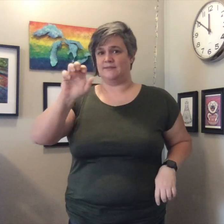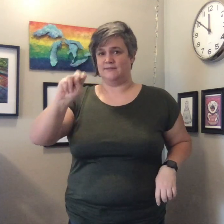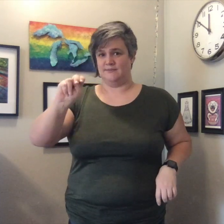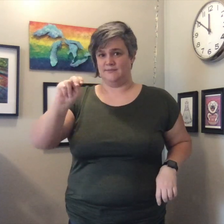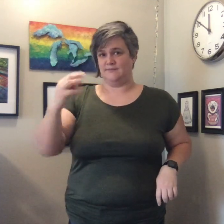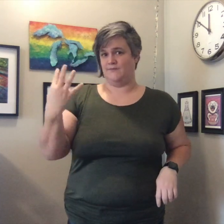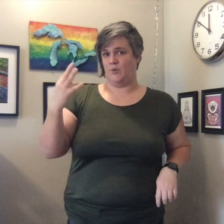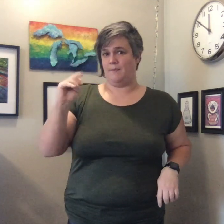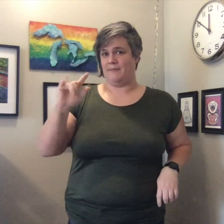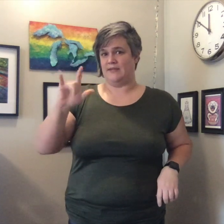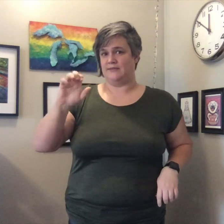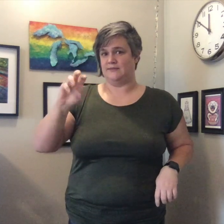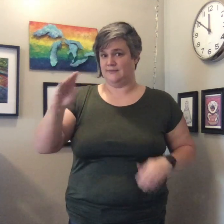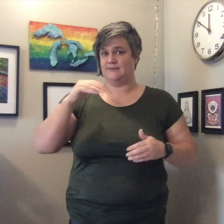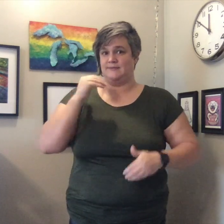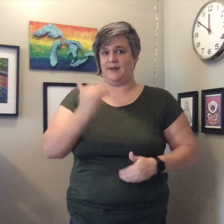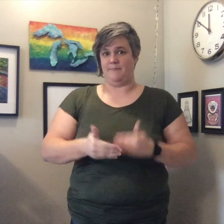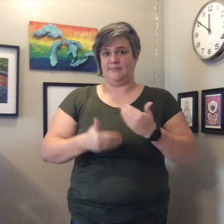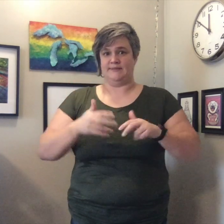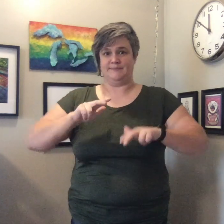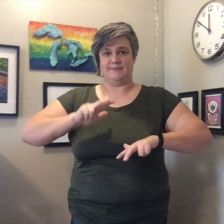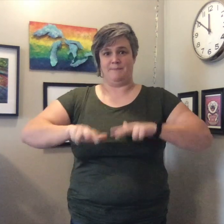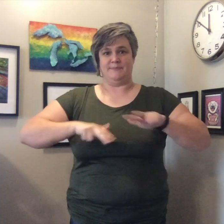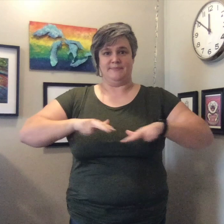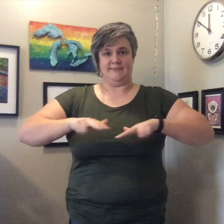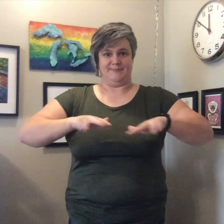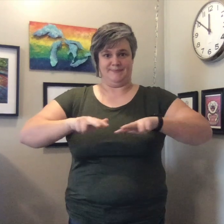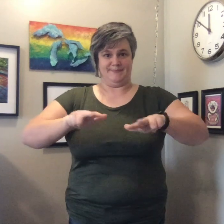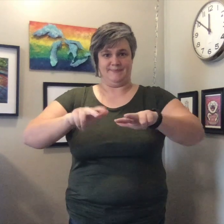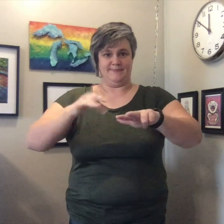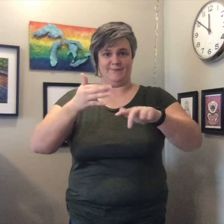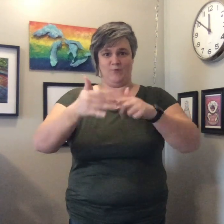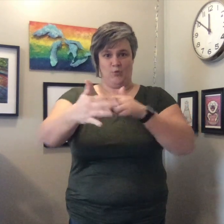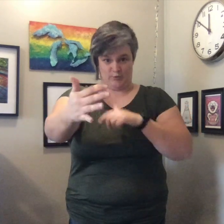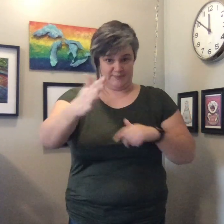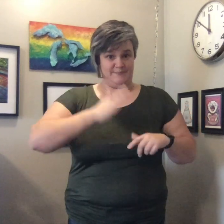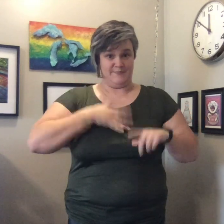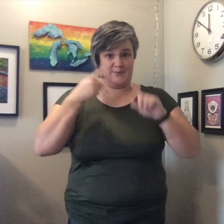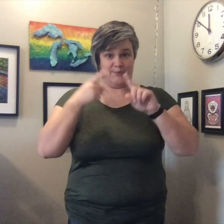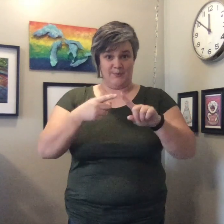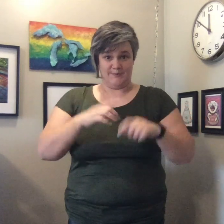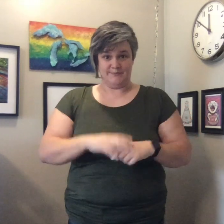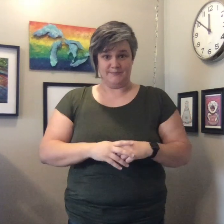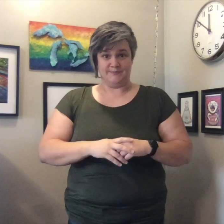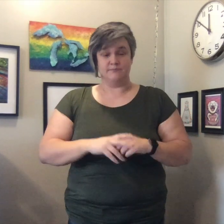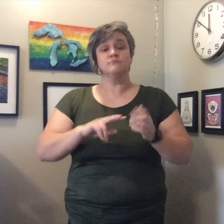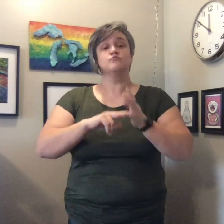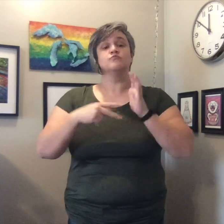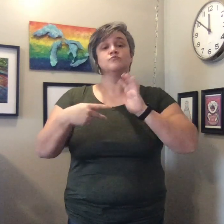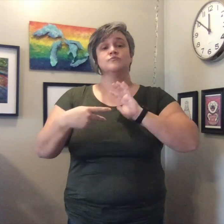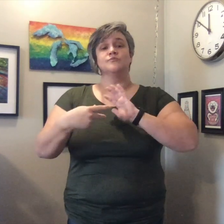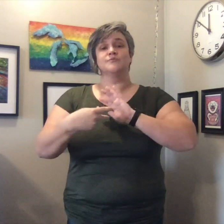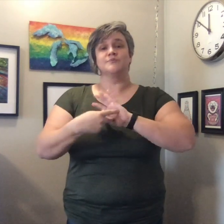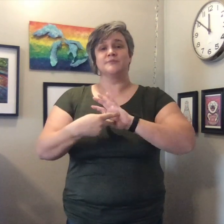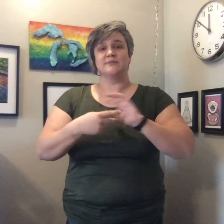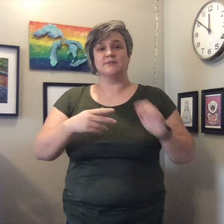is to have 4 million steps for this year. I want to make 4 million steps forward!